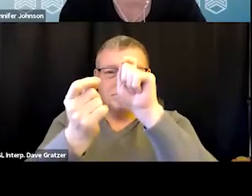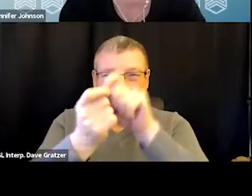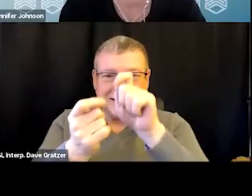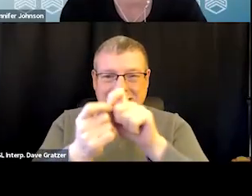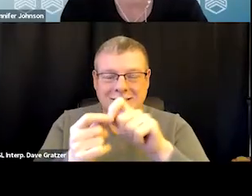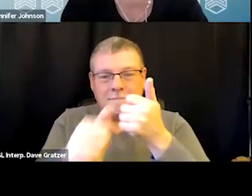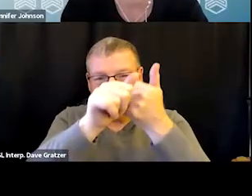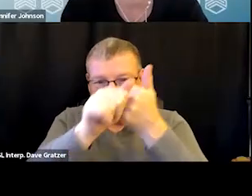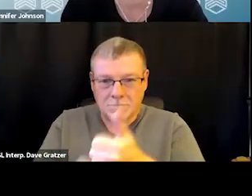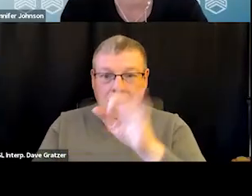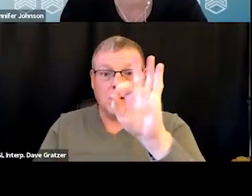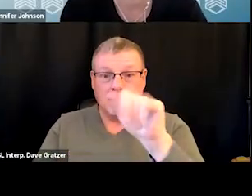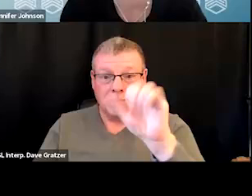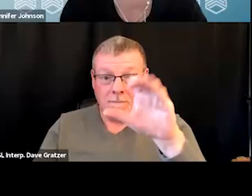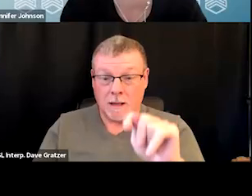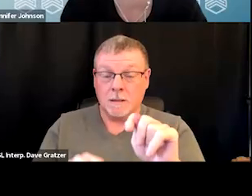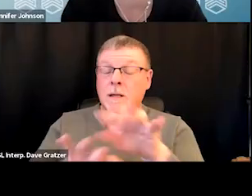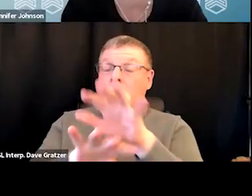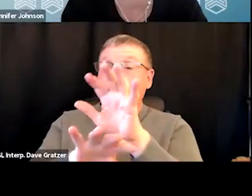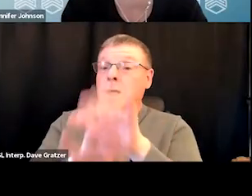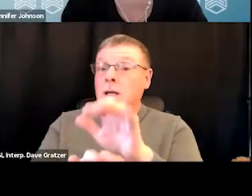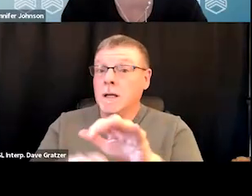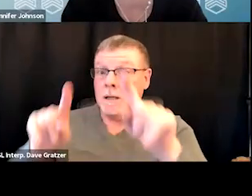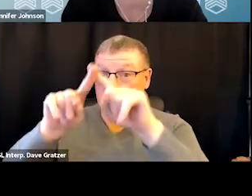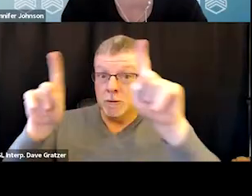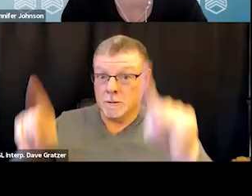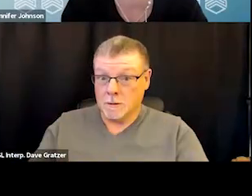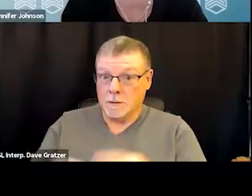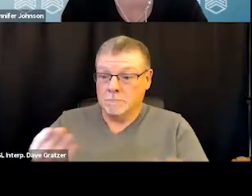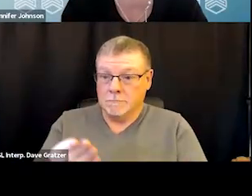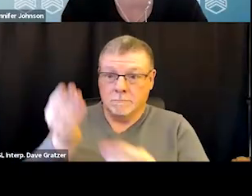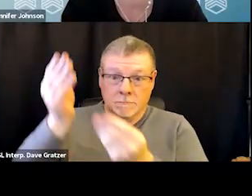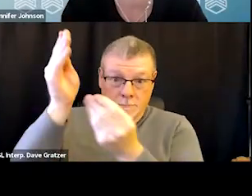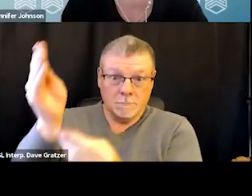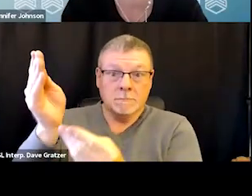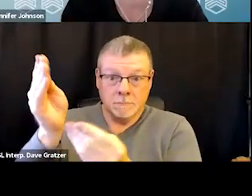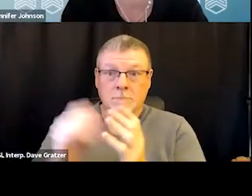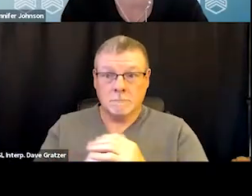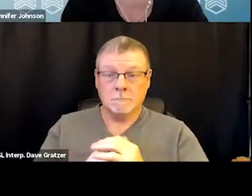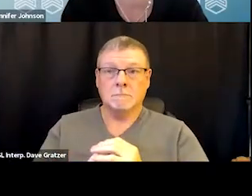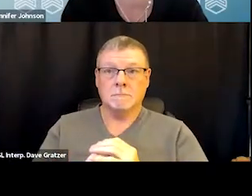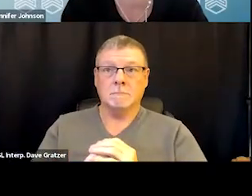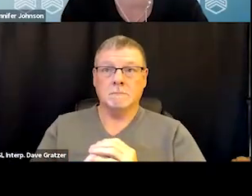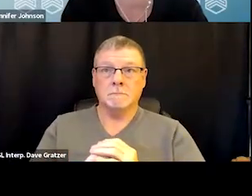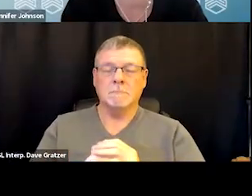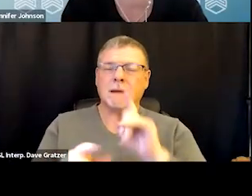If you have a copy of a transcript that you wanna show to share the administrator. Um, you wanna be professional about it.